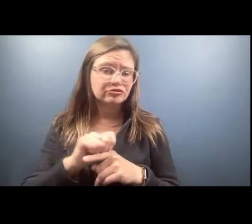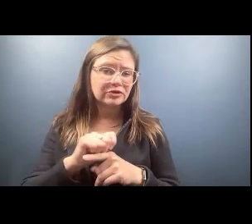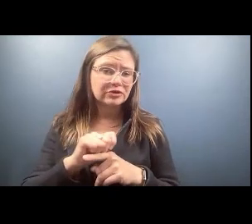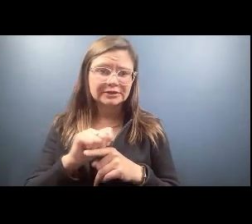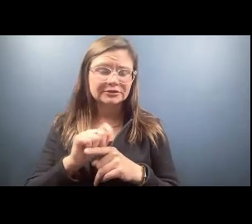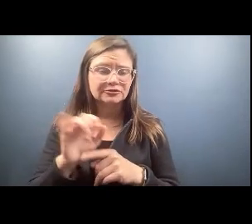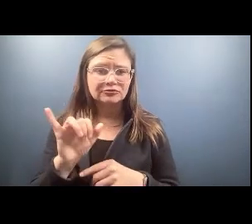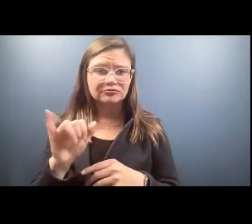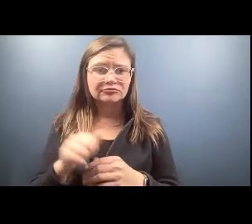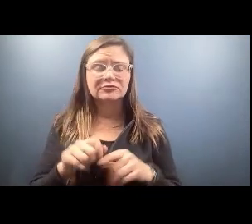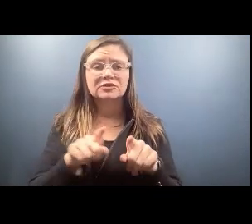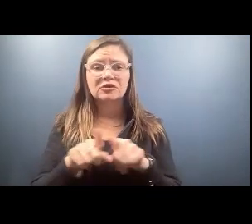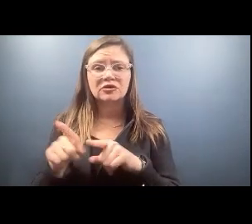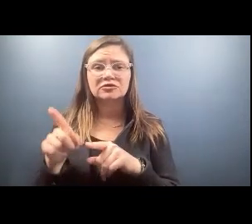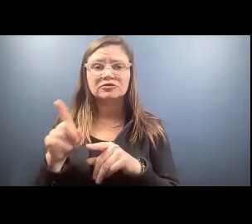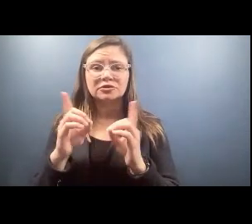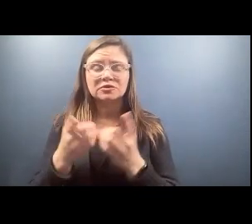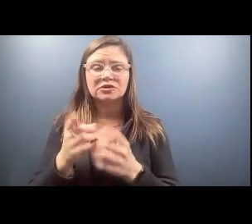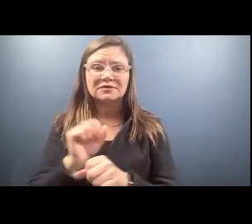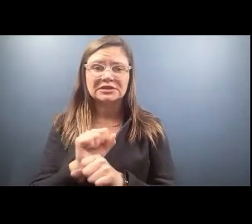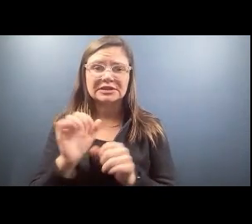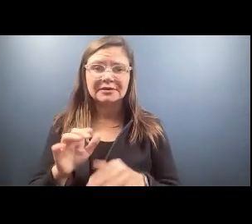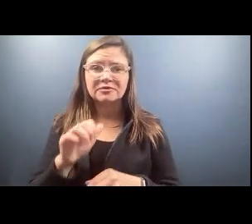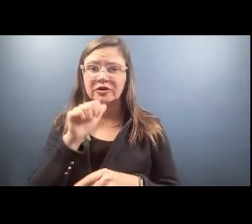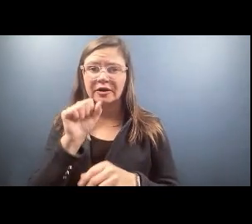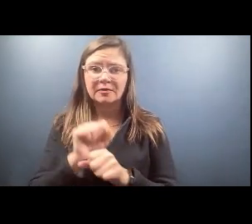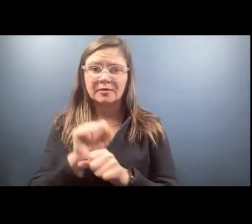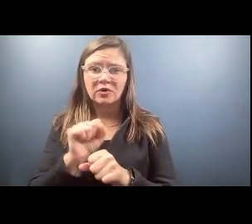And then also Department of Labor unemployment insurance wage records.